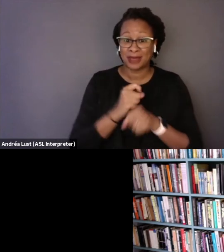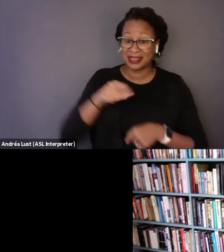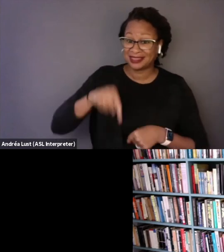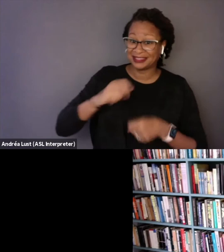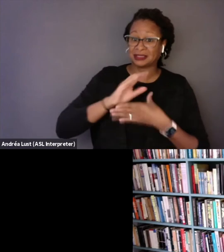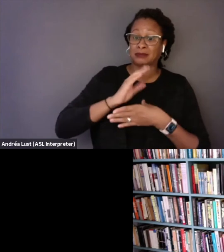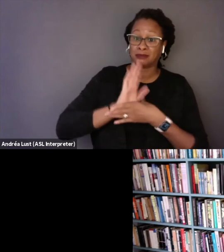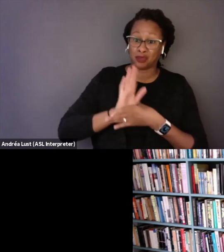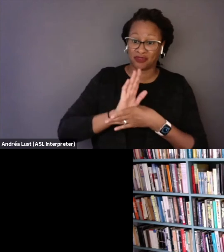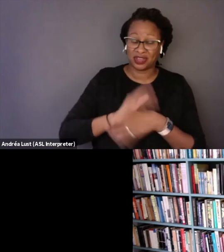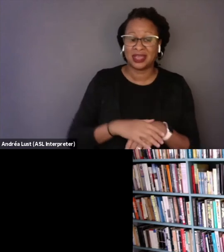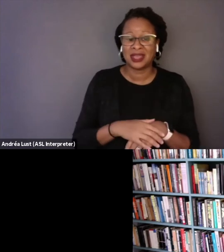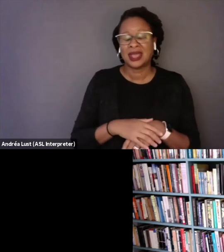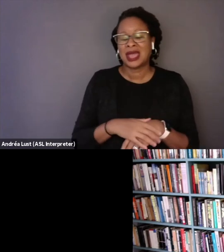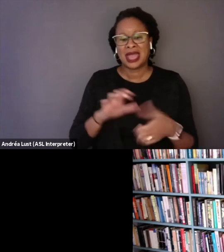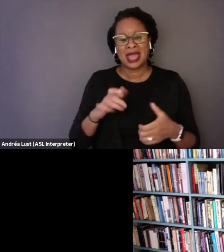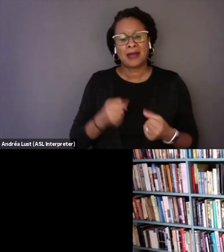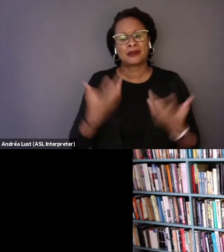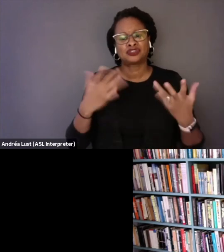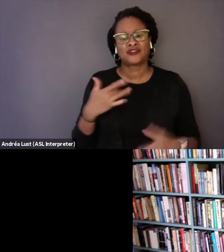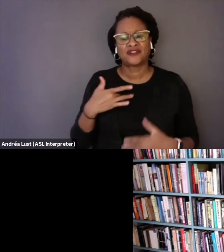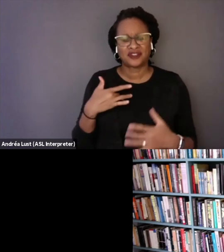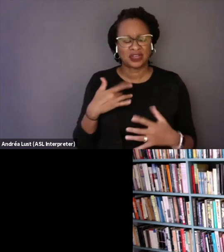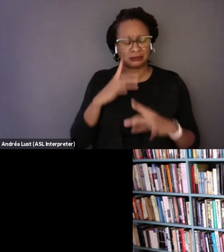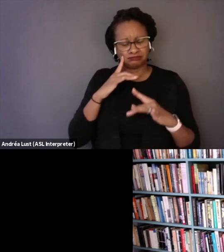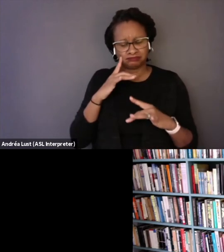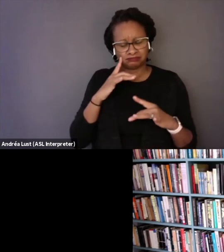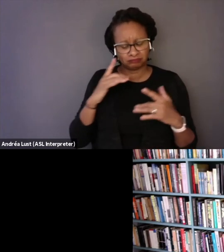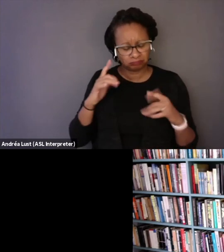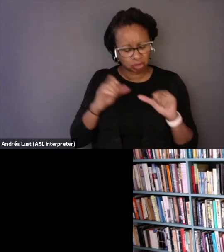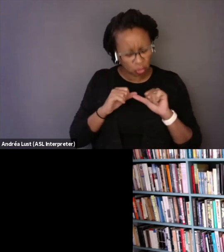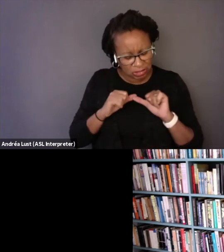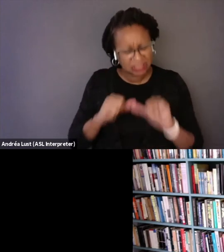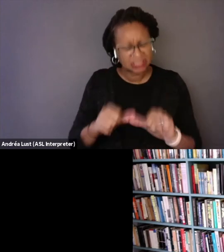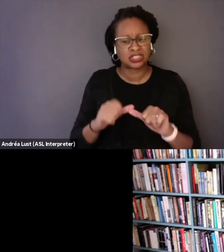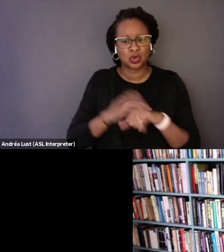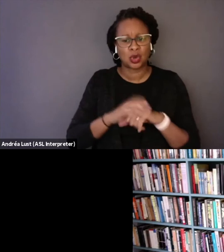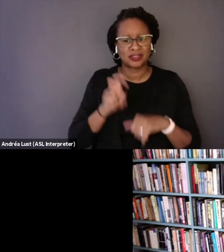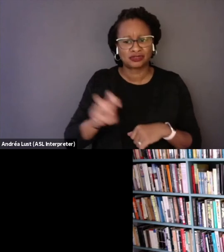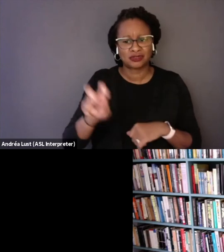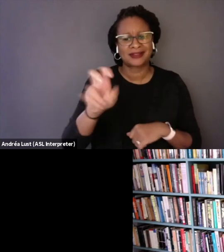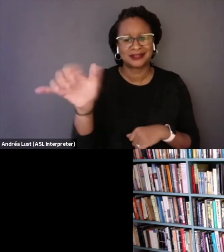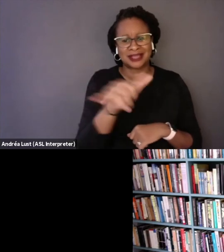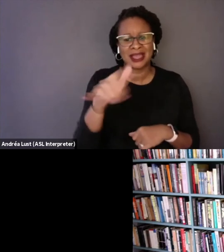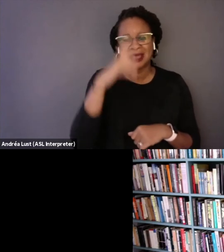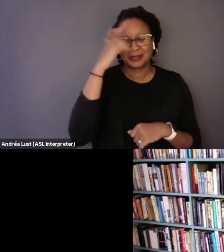And how much do you feel compelled to continue on this track, given that you have a lot of different modes?